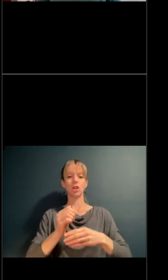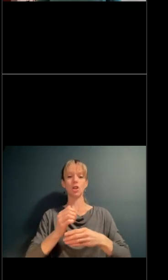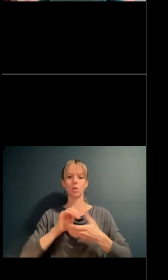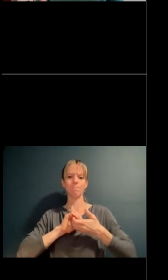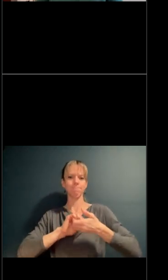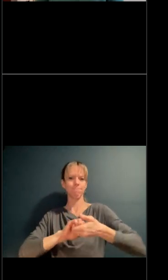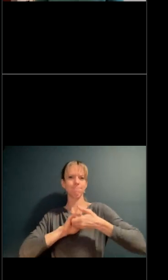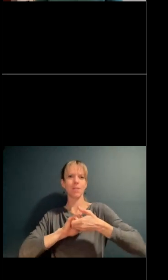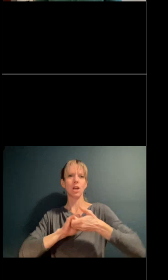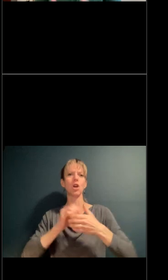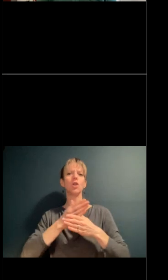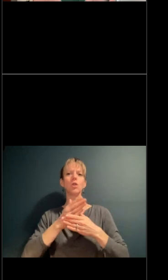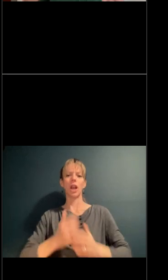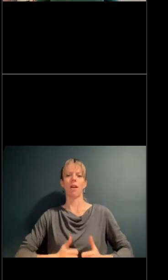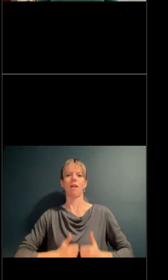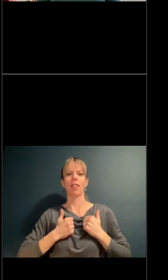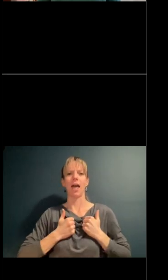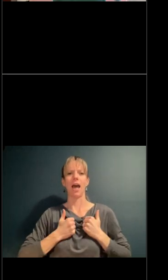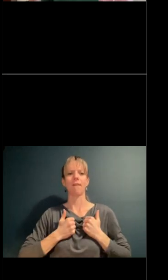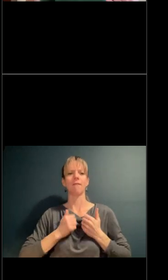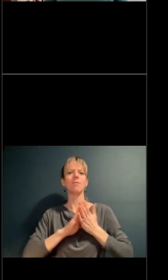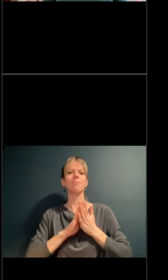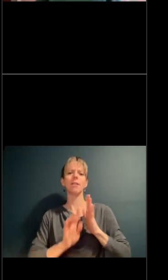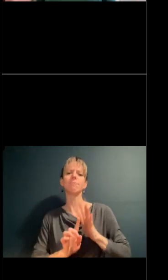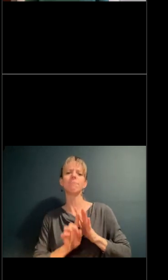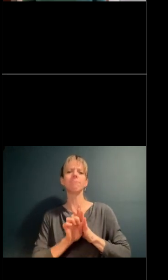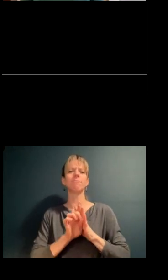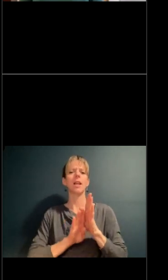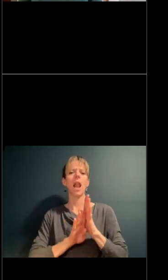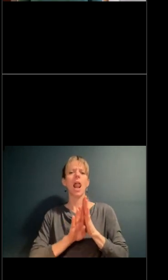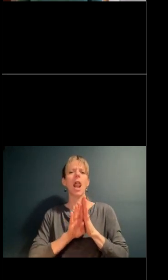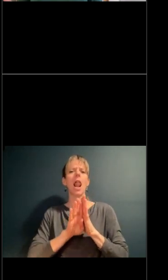relationship with one another. Friendships emerge out of time spent together,